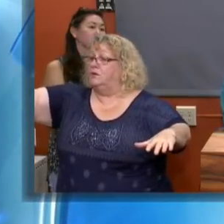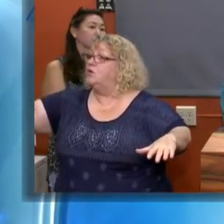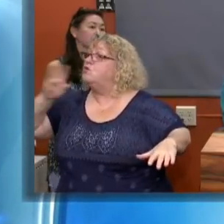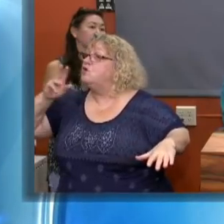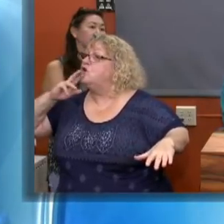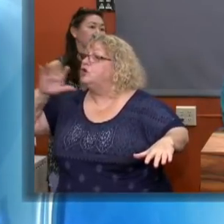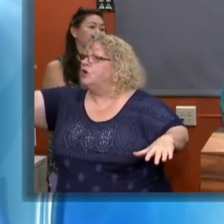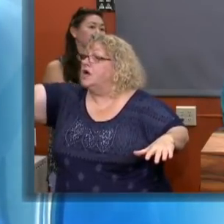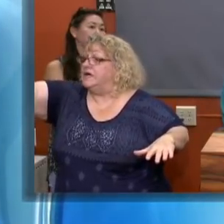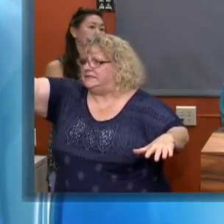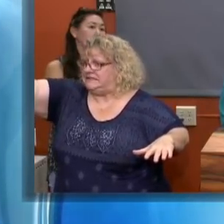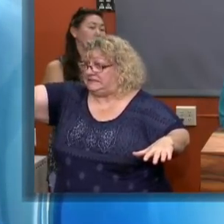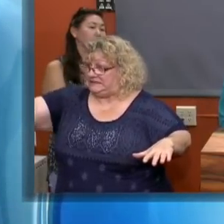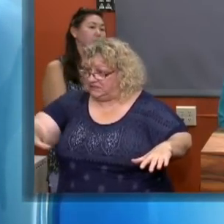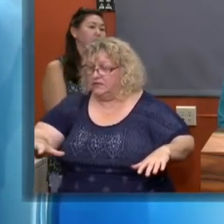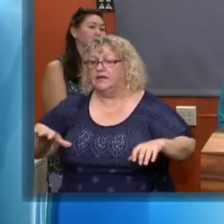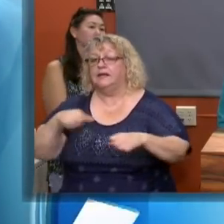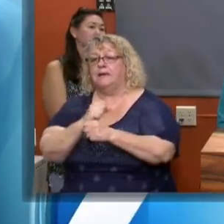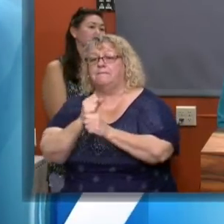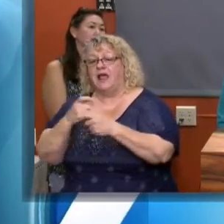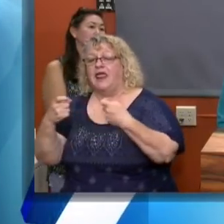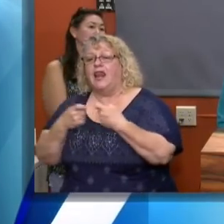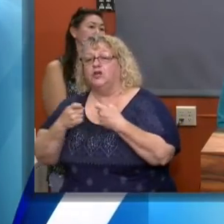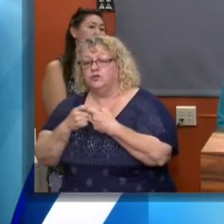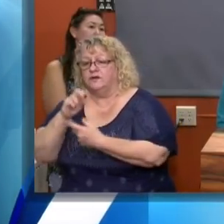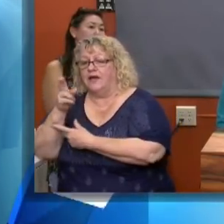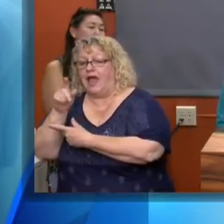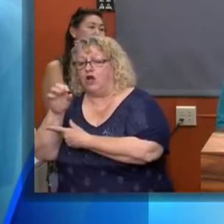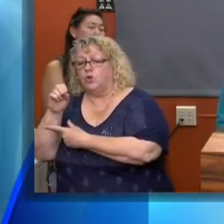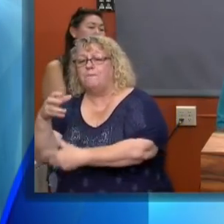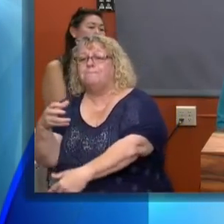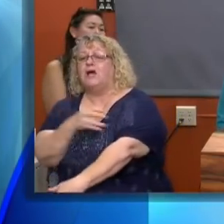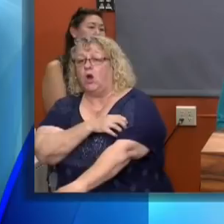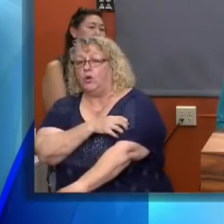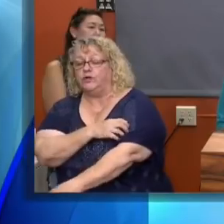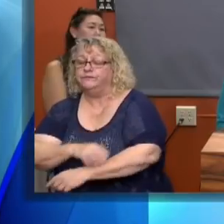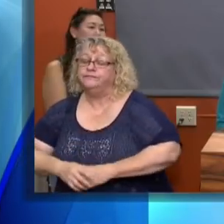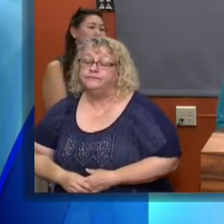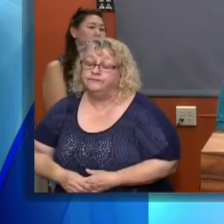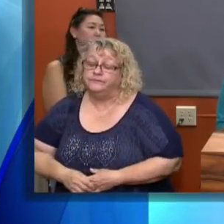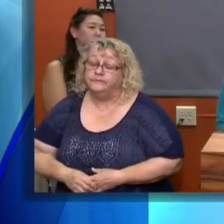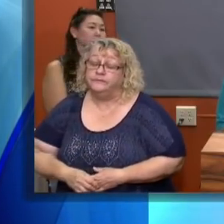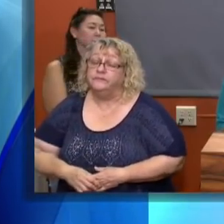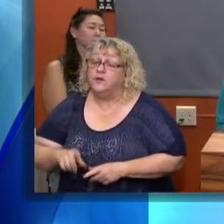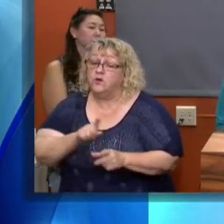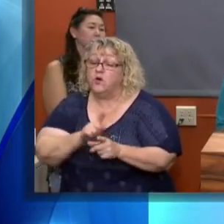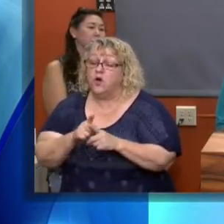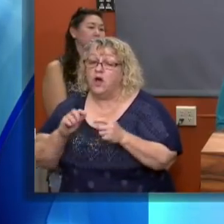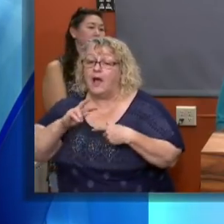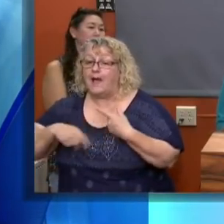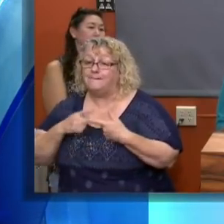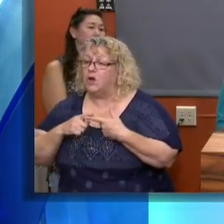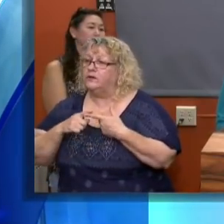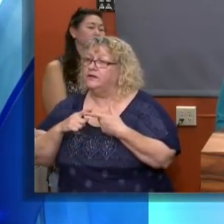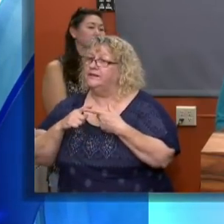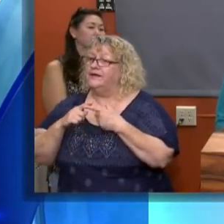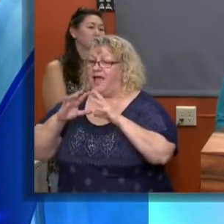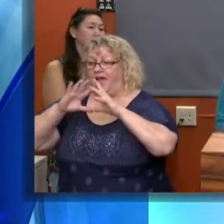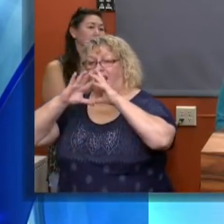FEW HUNDREDS OF FEET LOWER THAN RESERVOIR NUMBER 4. SO WATER FLOWING DOWNHILL, CAN